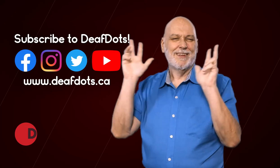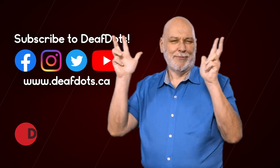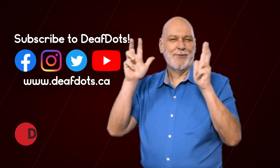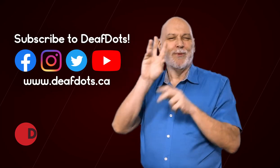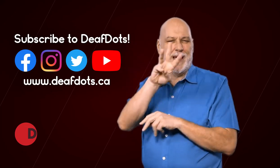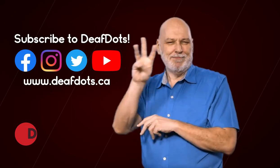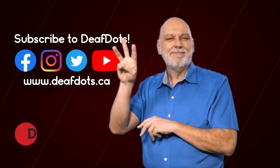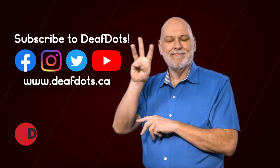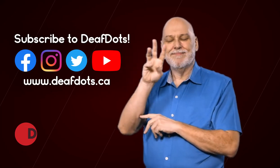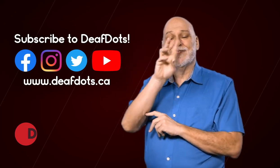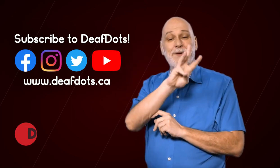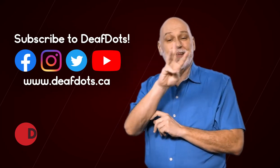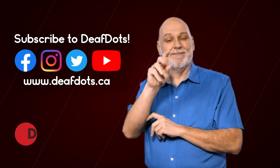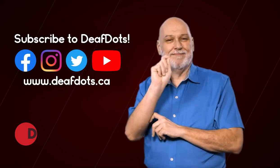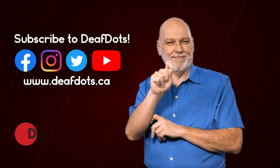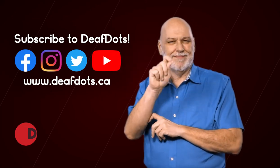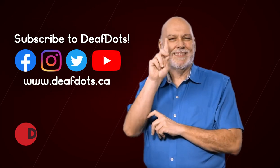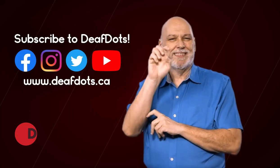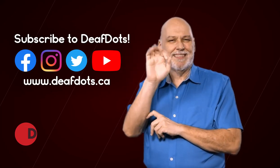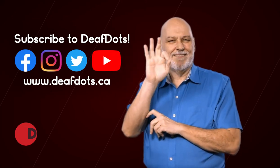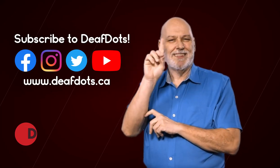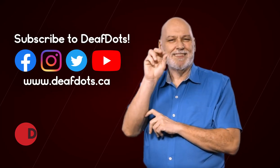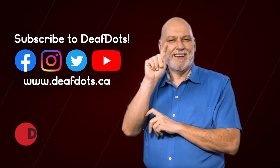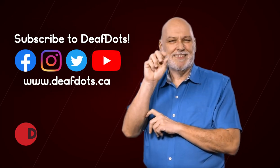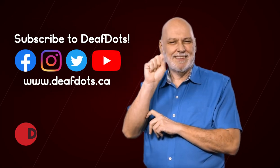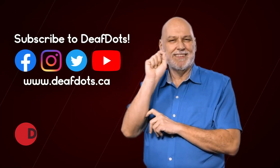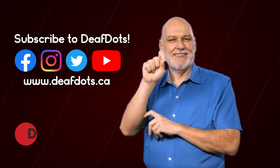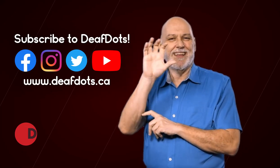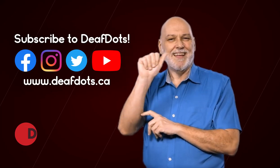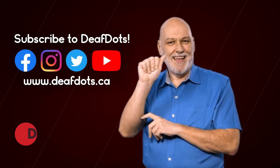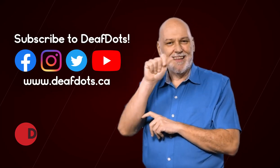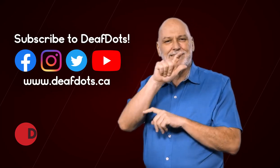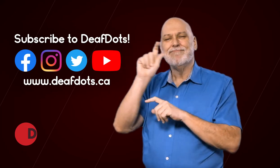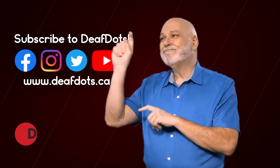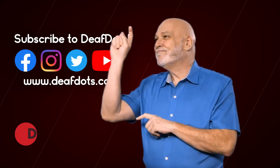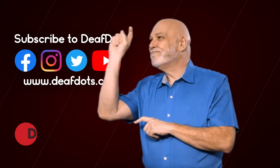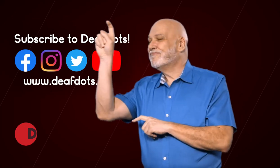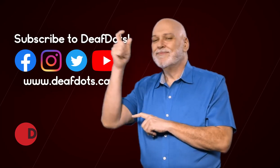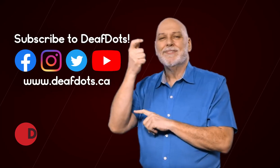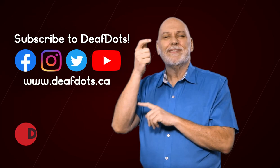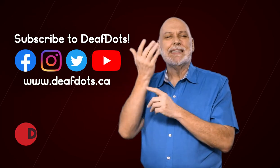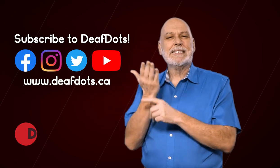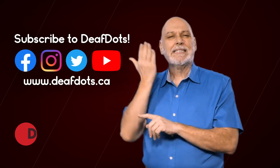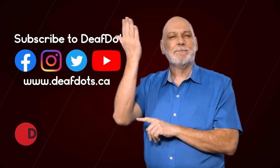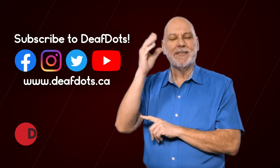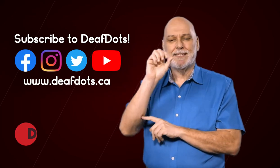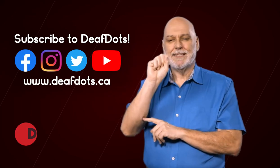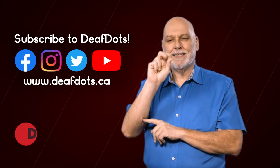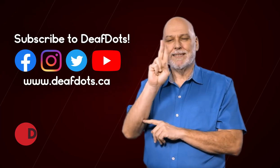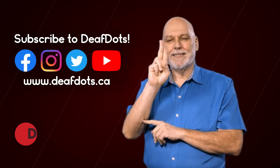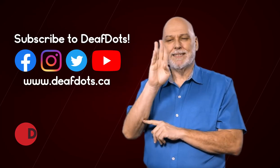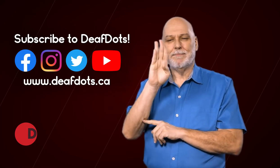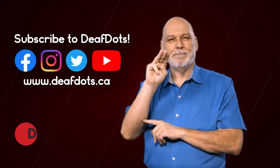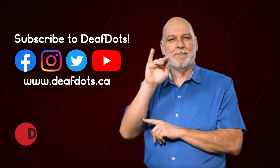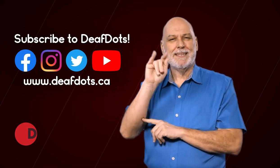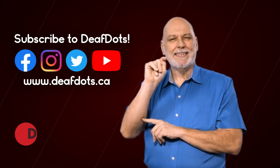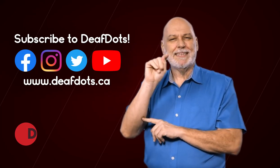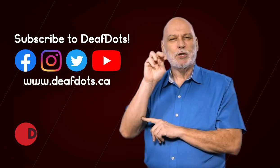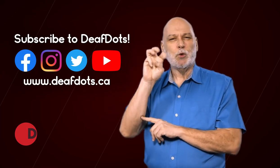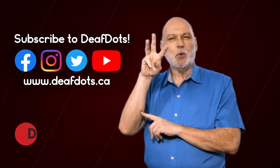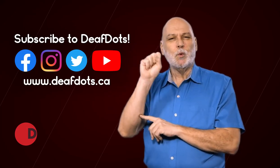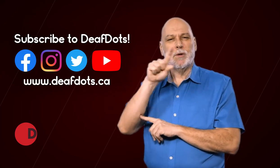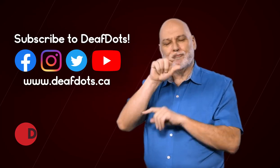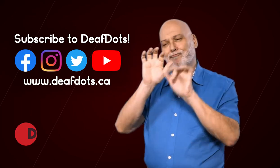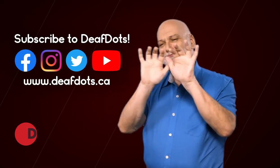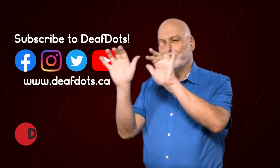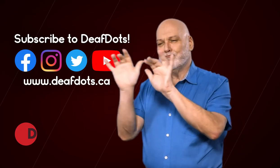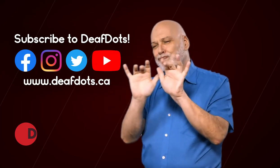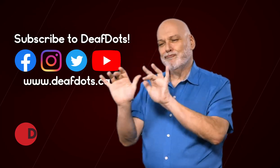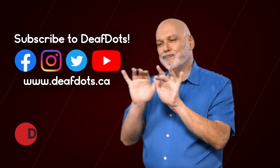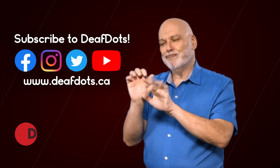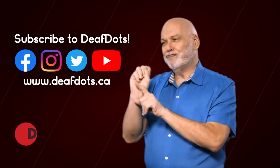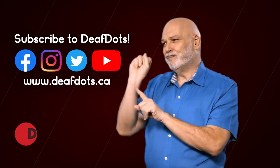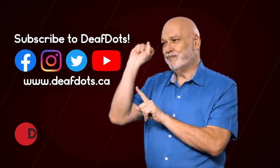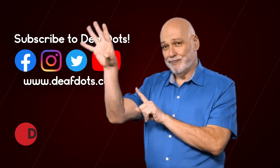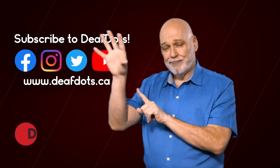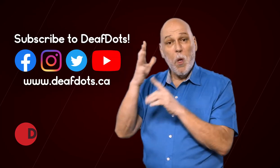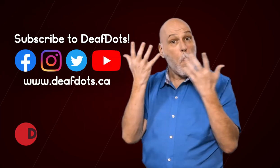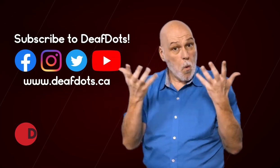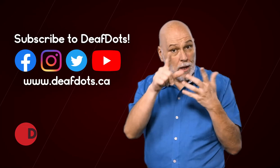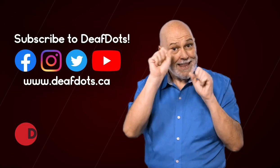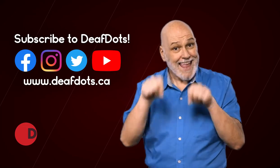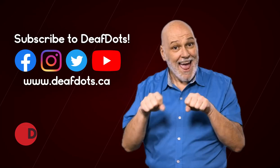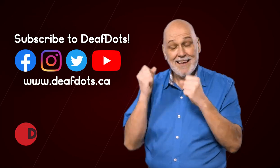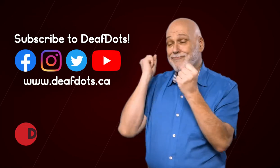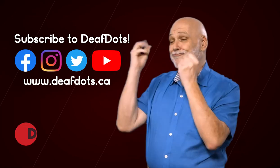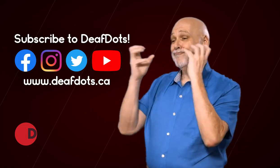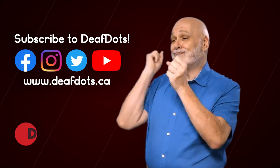please visit www.DeafDots.ca and click ‘Submit News’ to type your information,